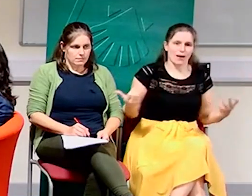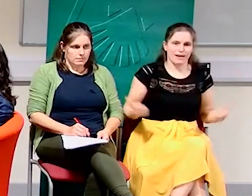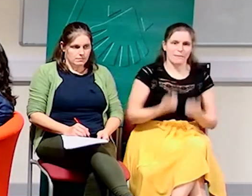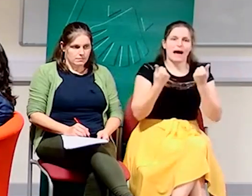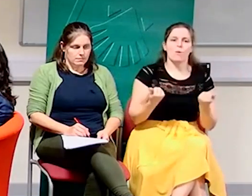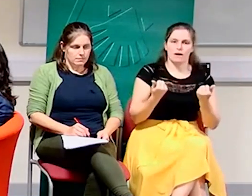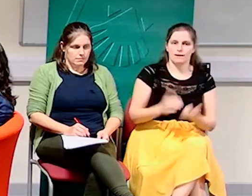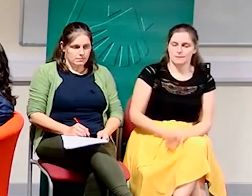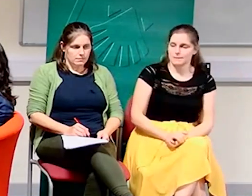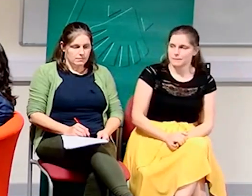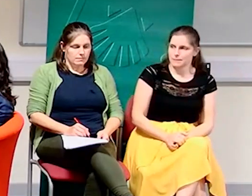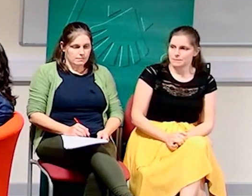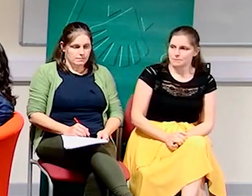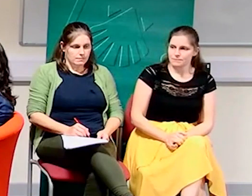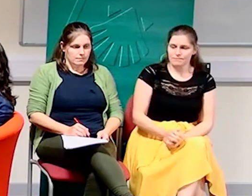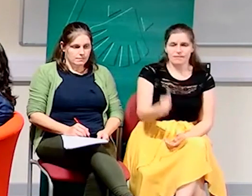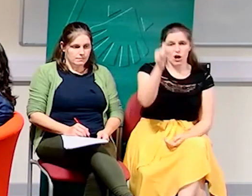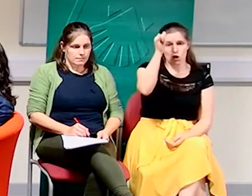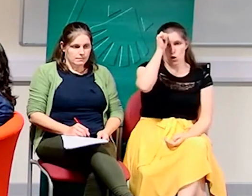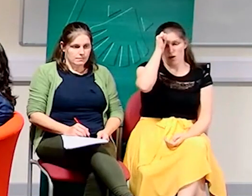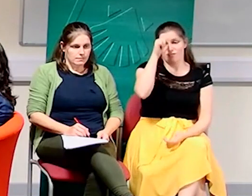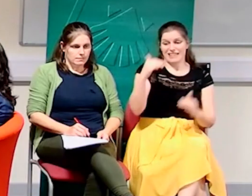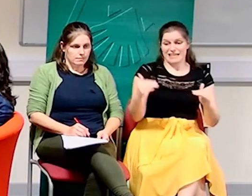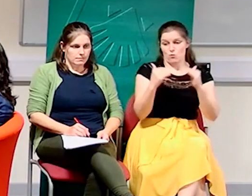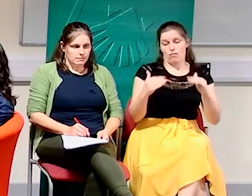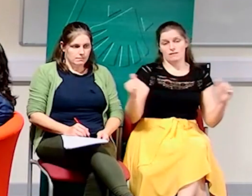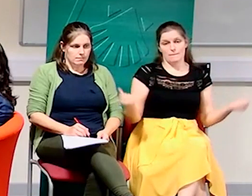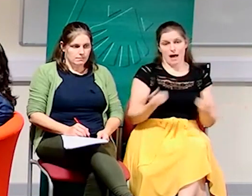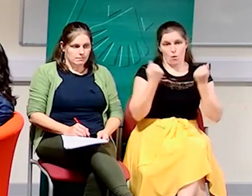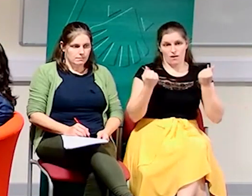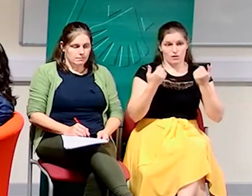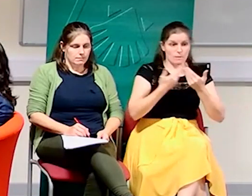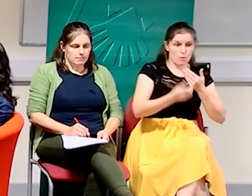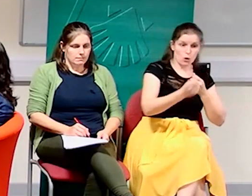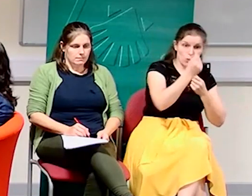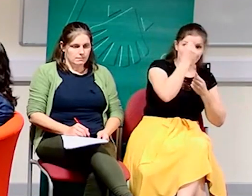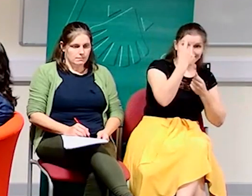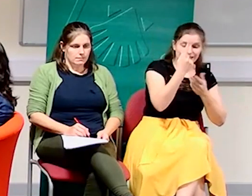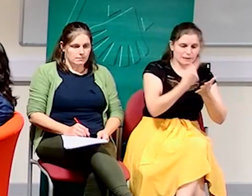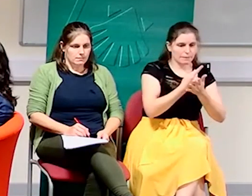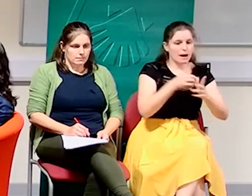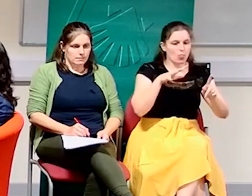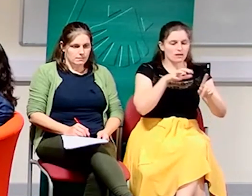Families and knowledge is power and so the more you understand about your child's diagnosis the